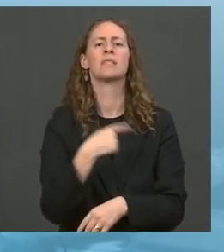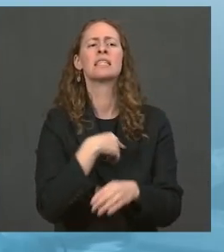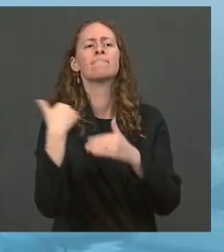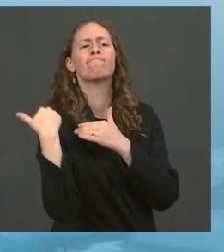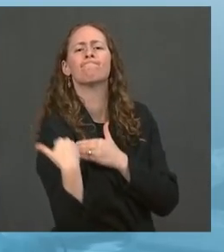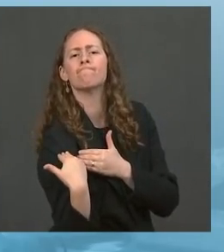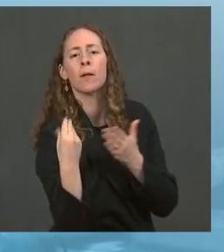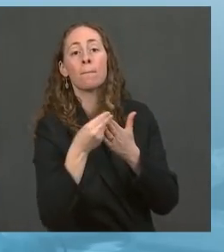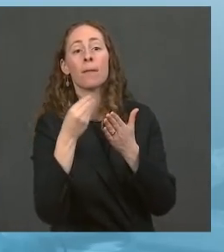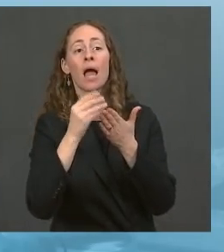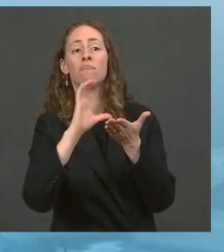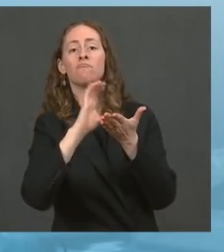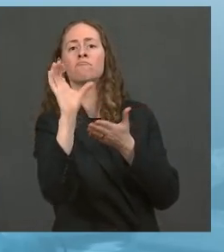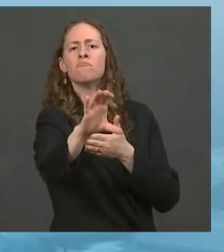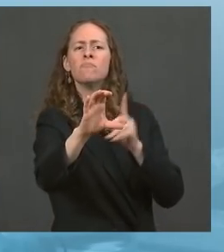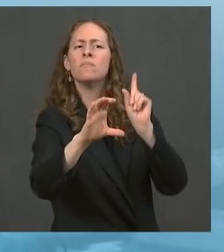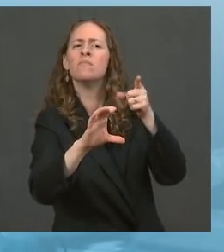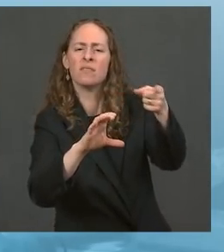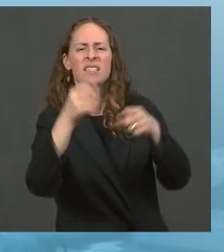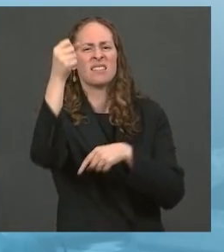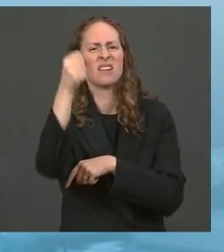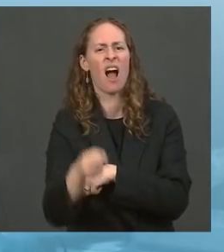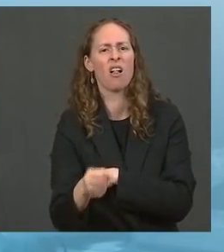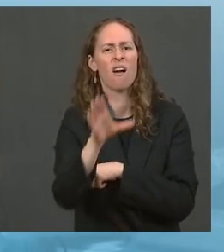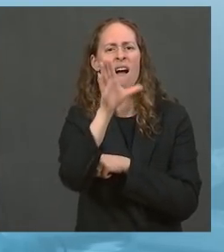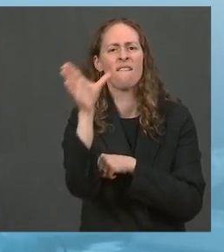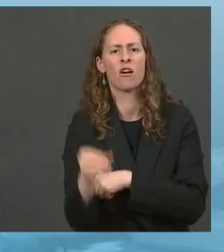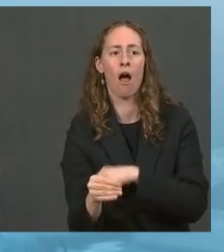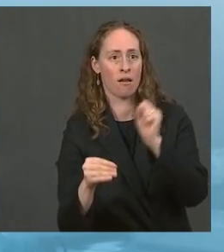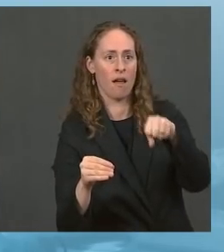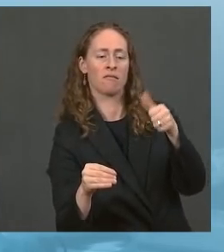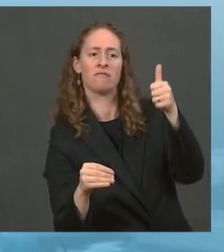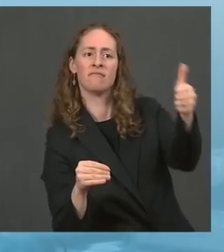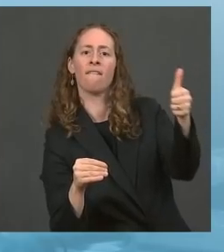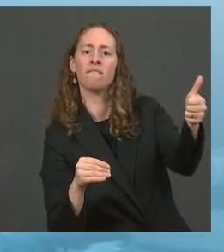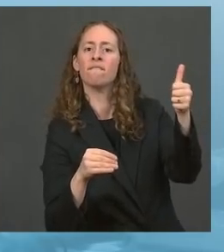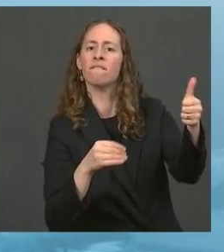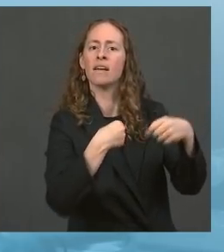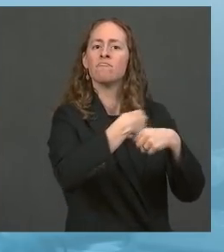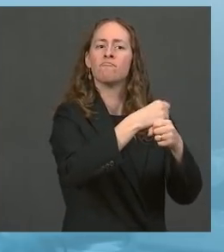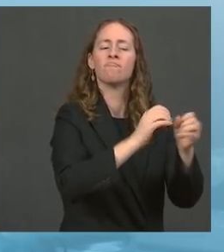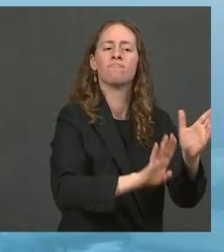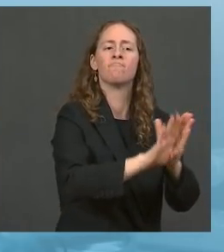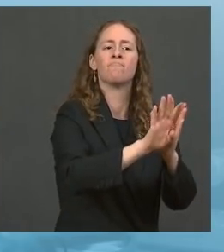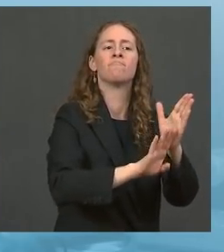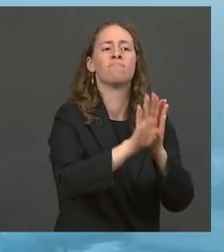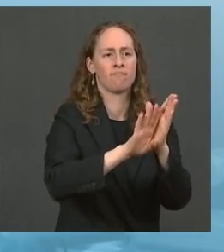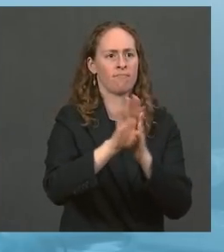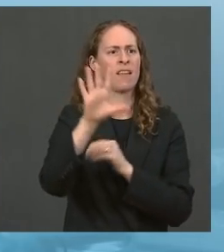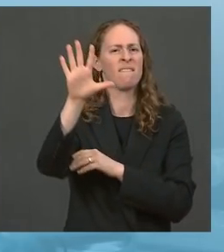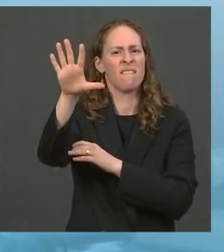and produce more than 500 million doses of J&J in Africa, for Africa next year.